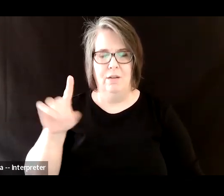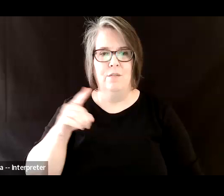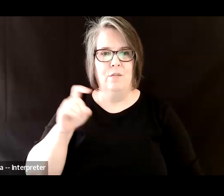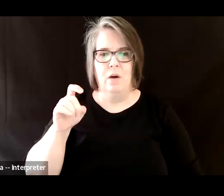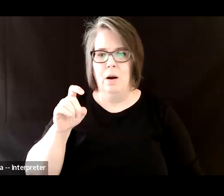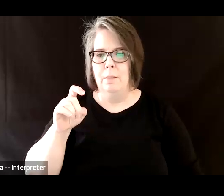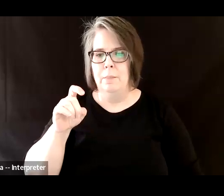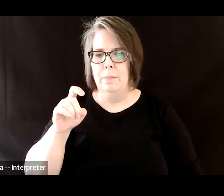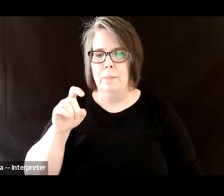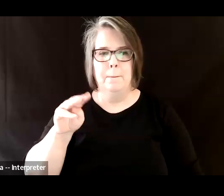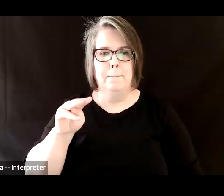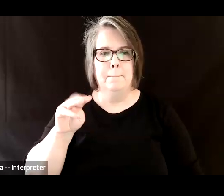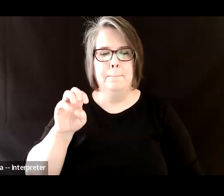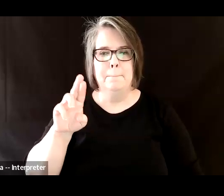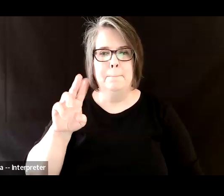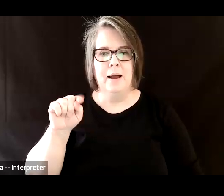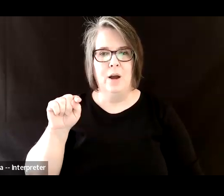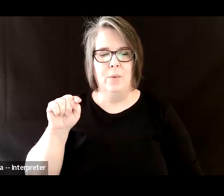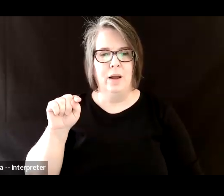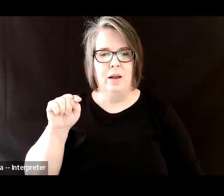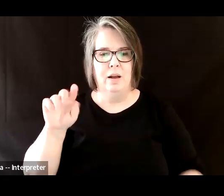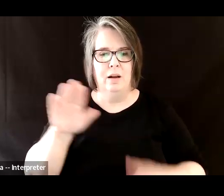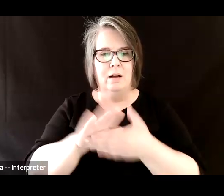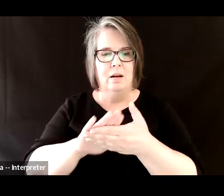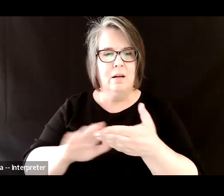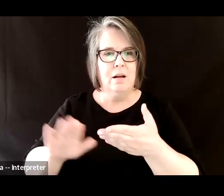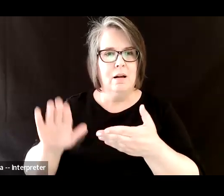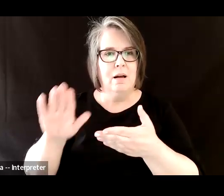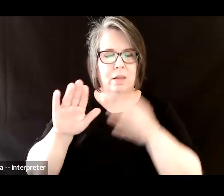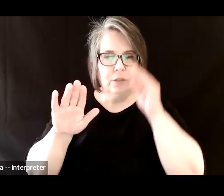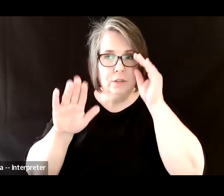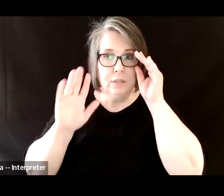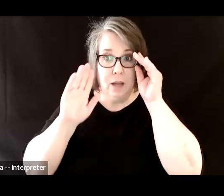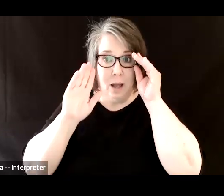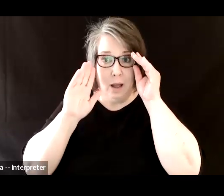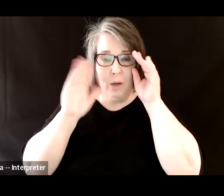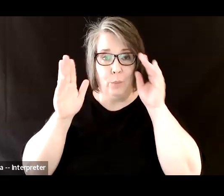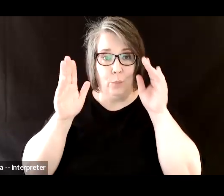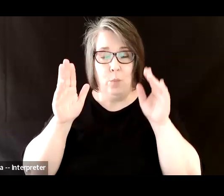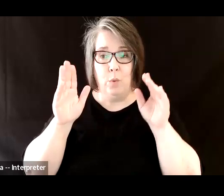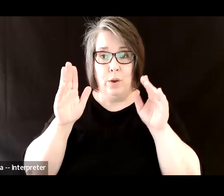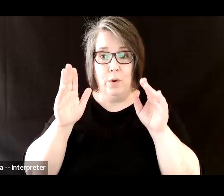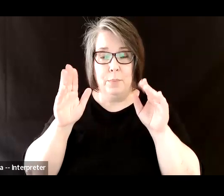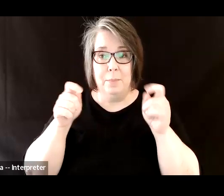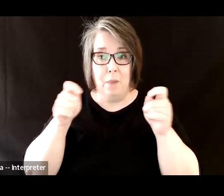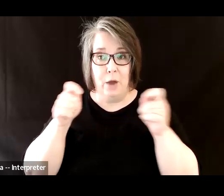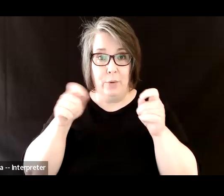And I use she/her pronouns and I will be moderating this session virtual event accessibility.